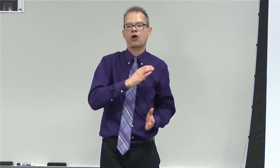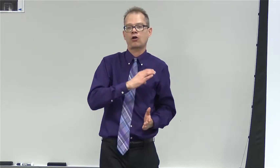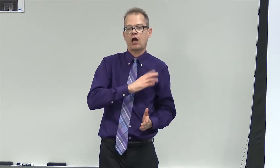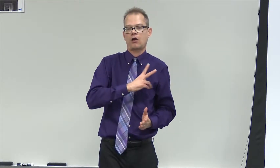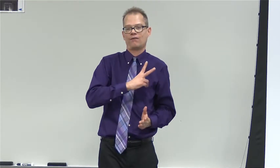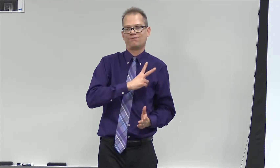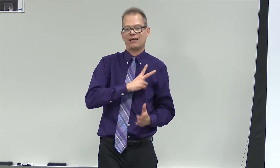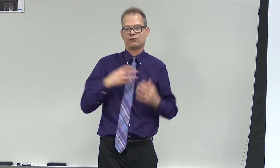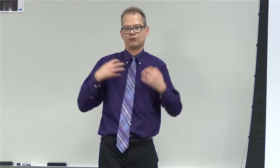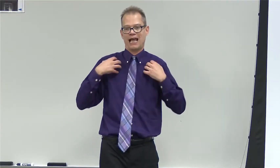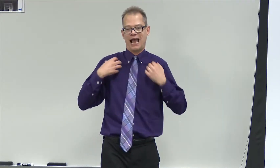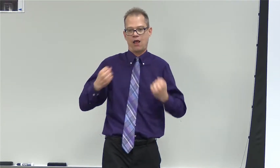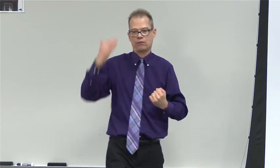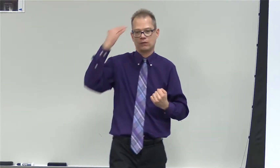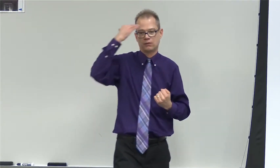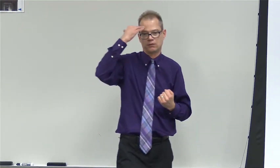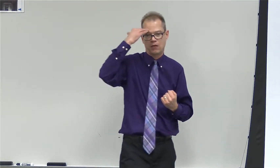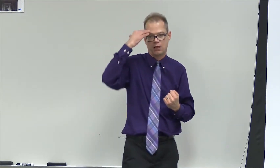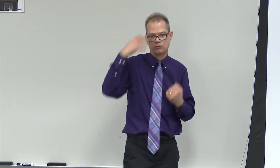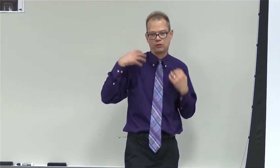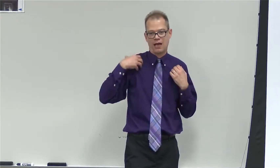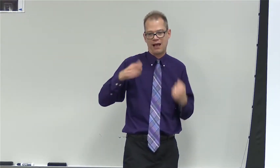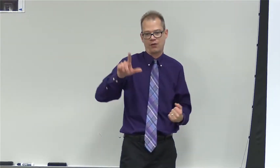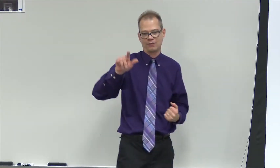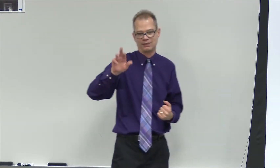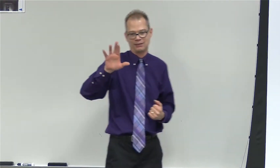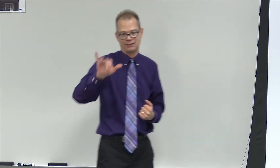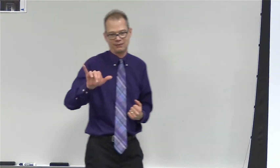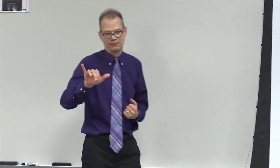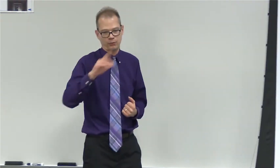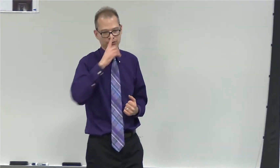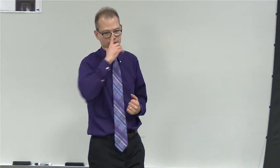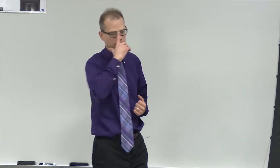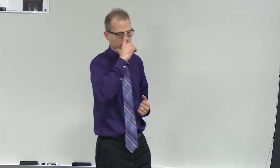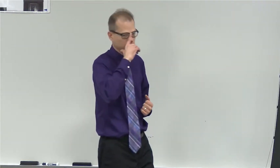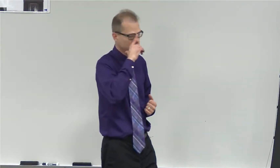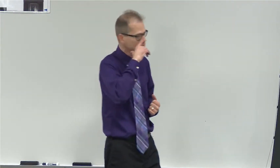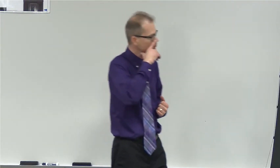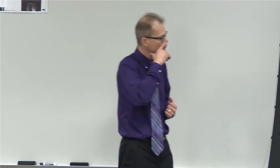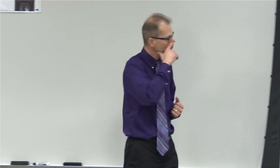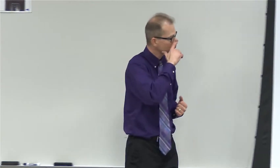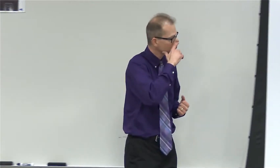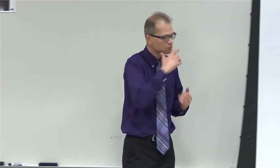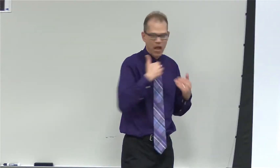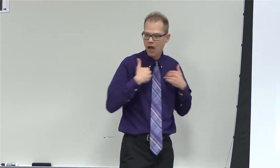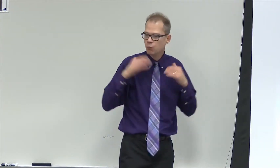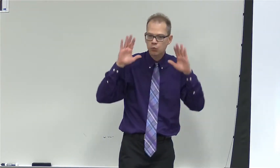We studied cardiovascular health knowledge and literacy.